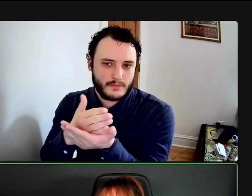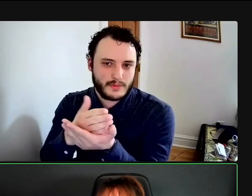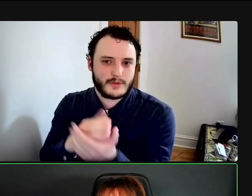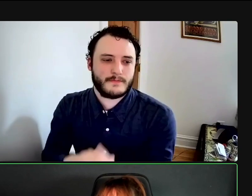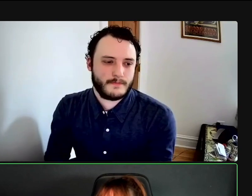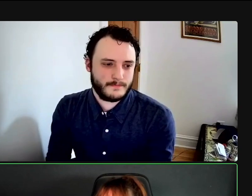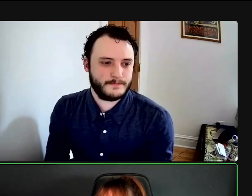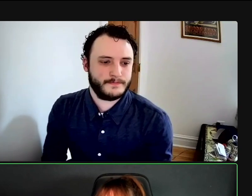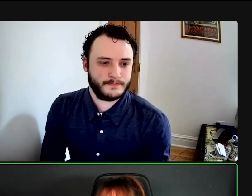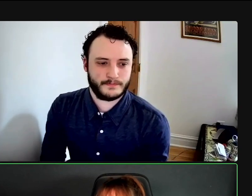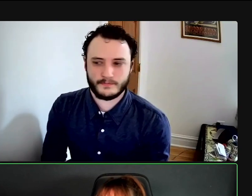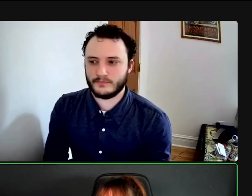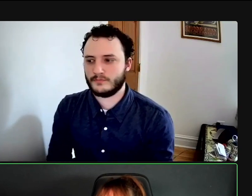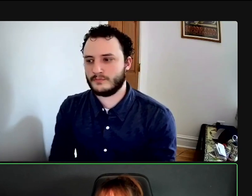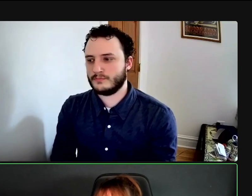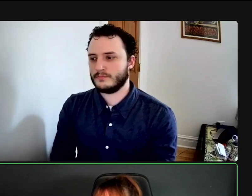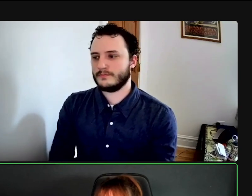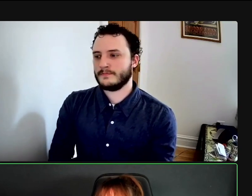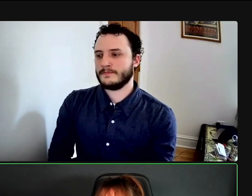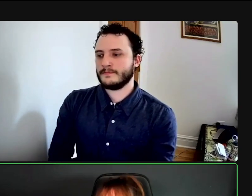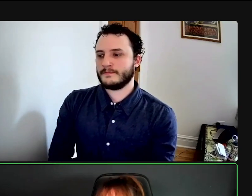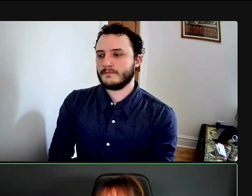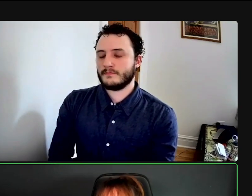That interactive process with the students never stops.